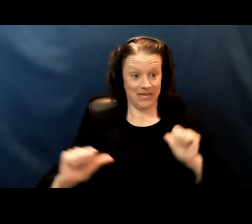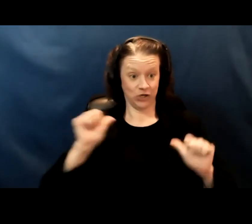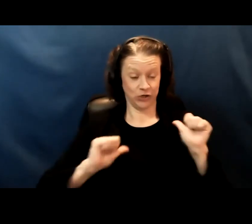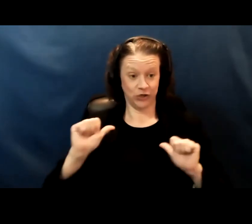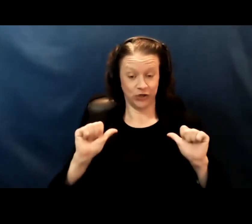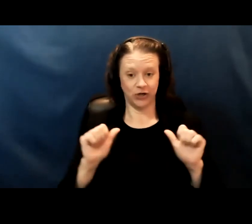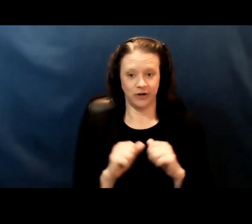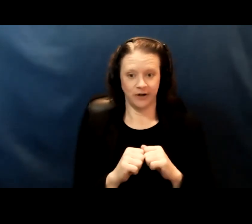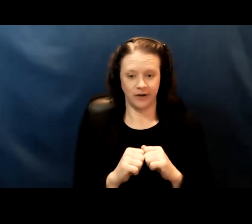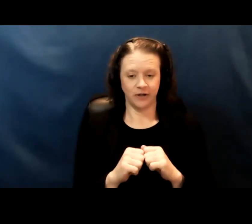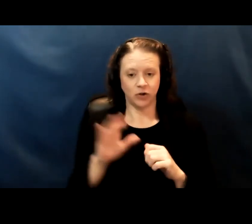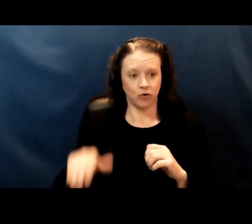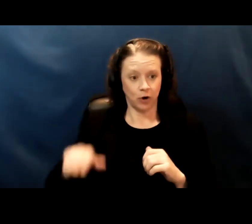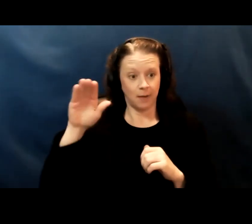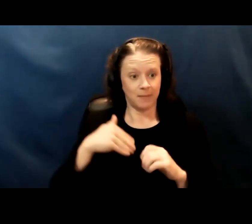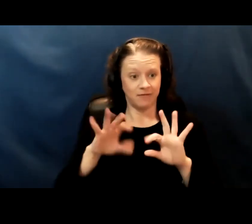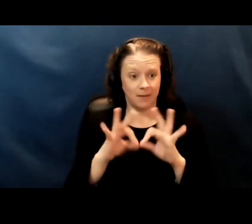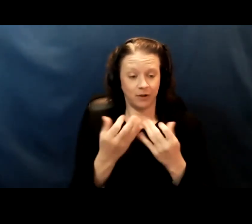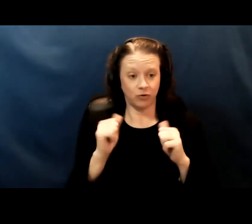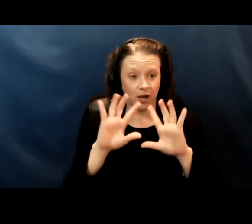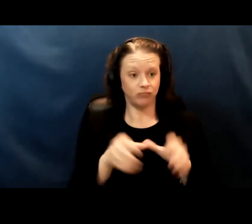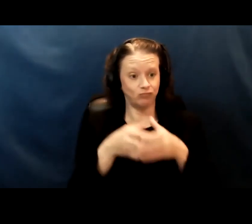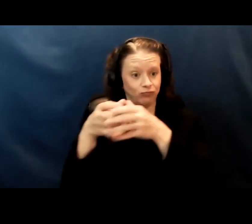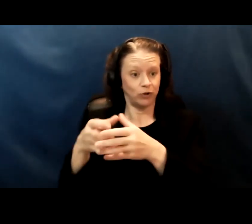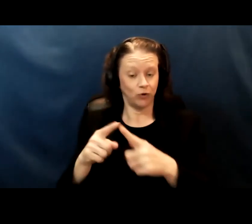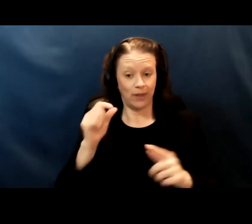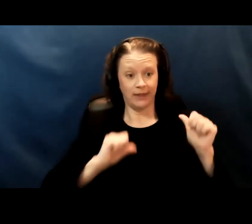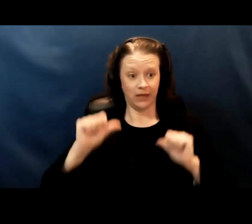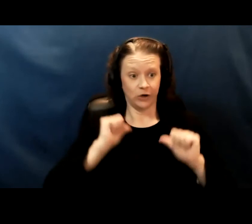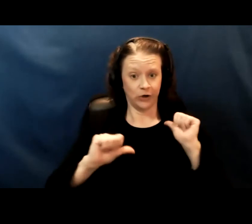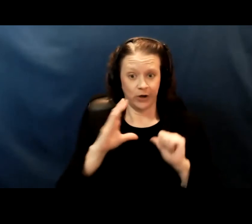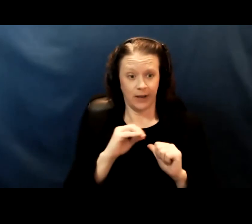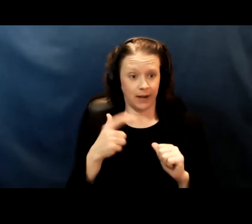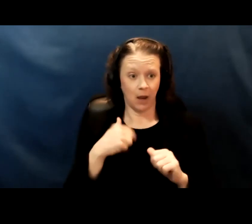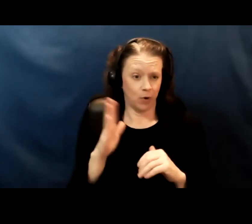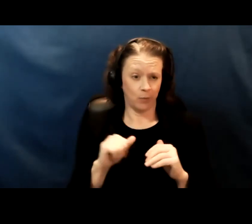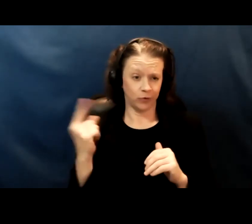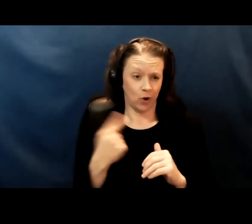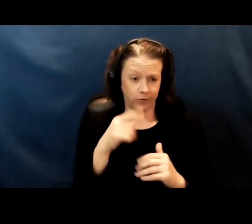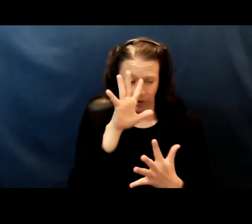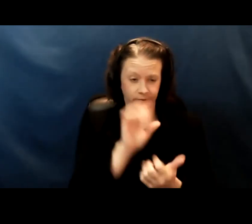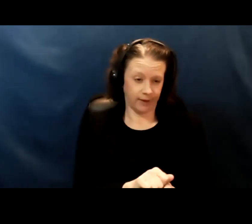And then came captioning in theaters. So growing up my family would try and take